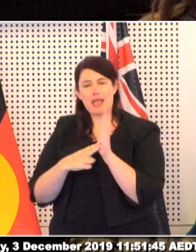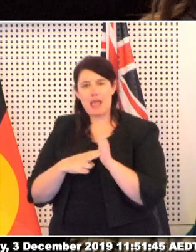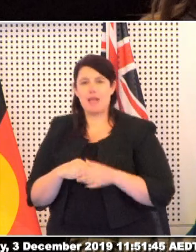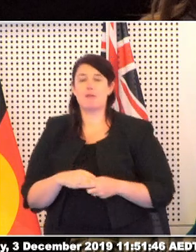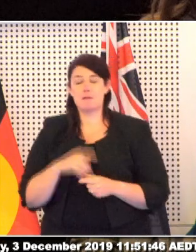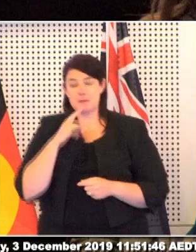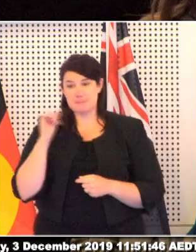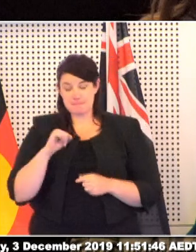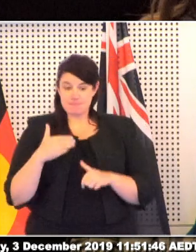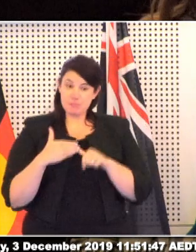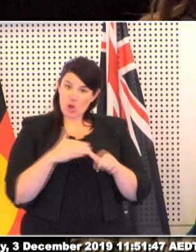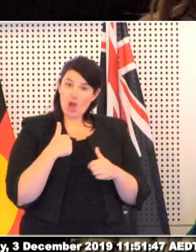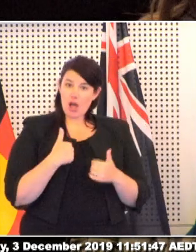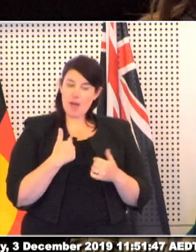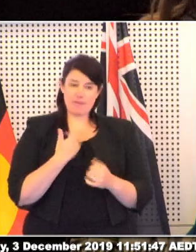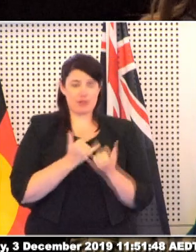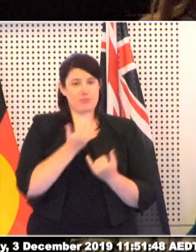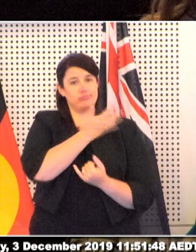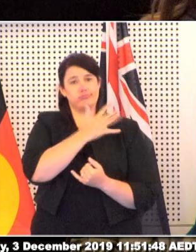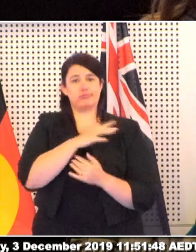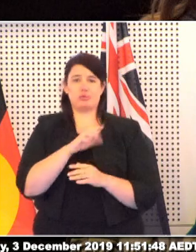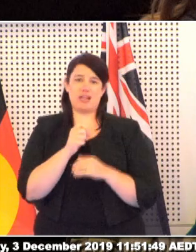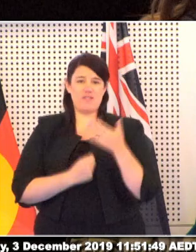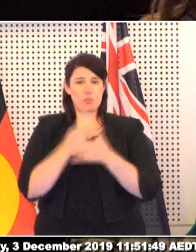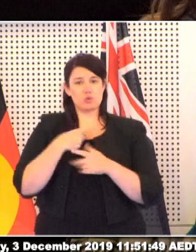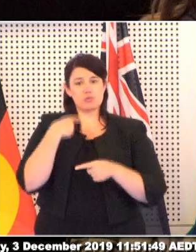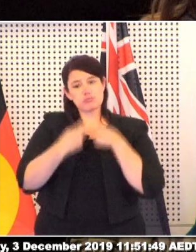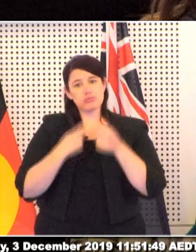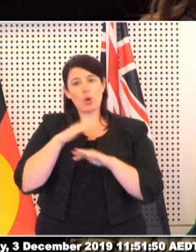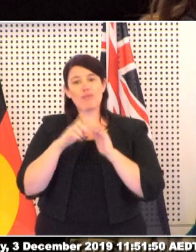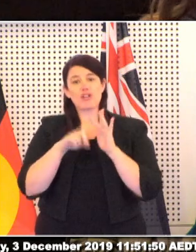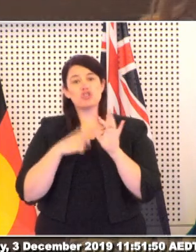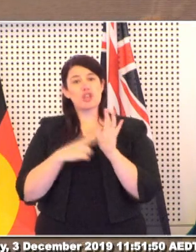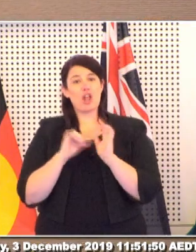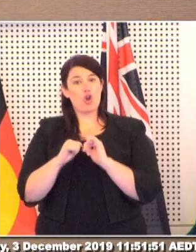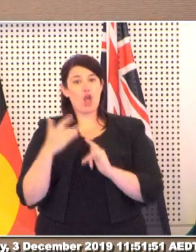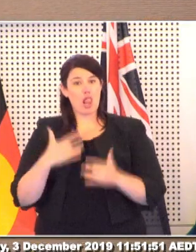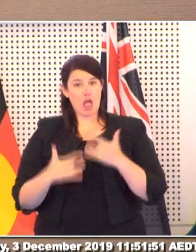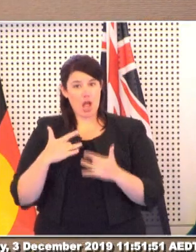I’m really glad to have the opportunity to speak about Jan’s life because Jan was really important to me.